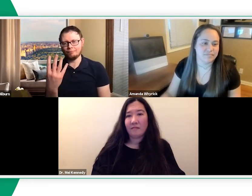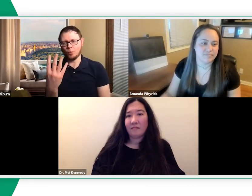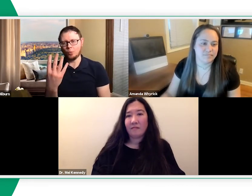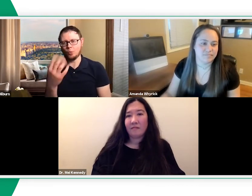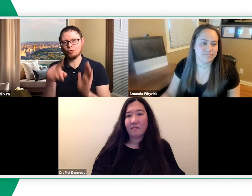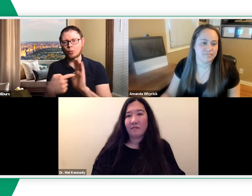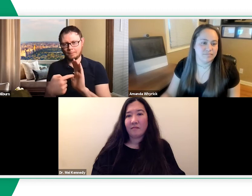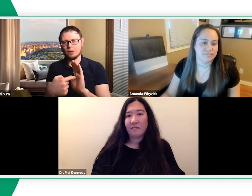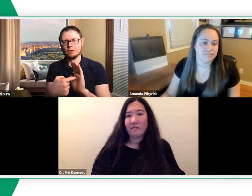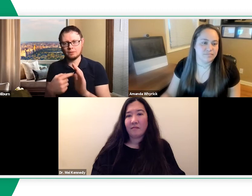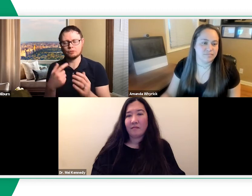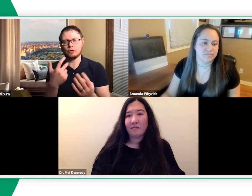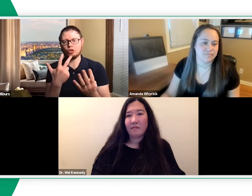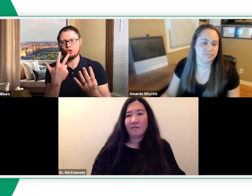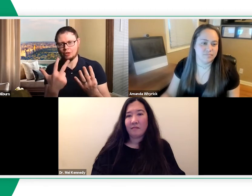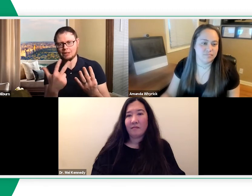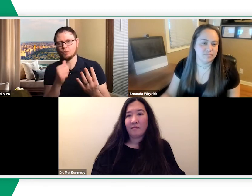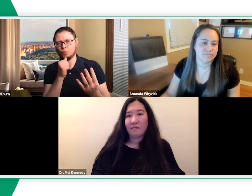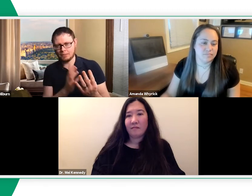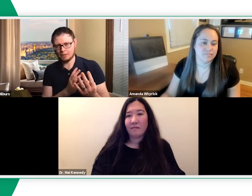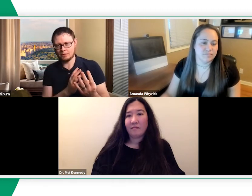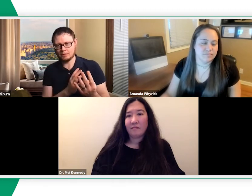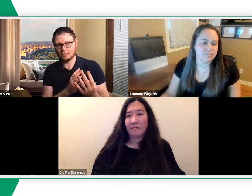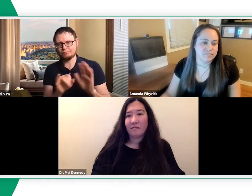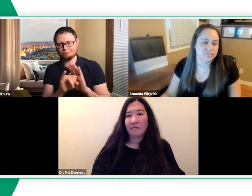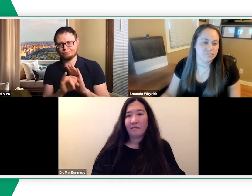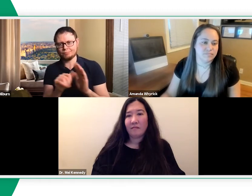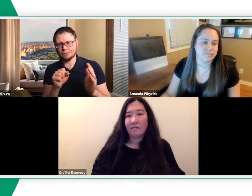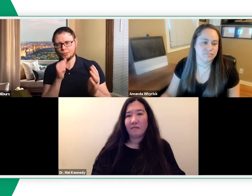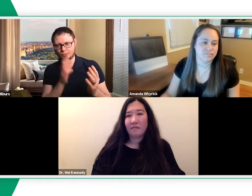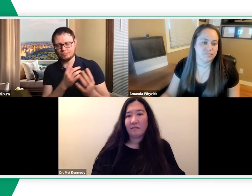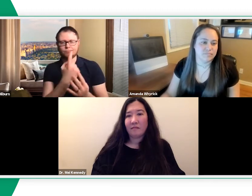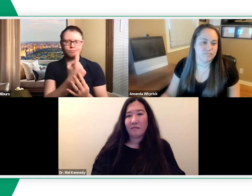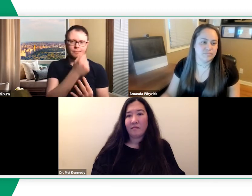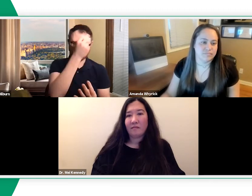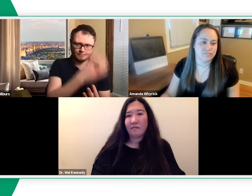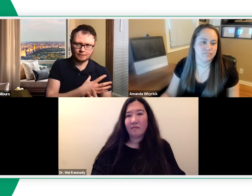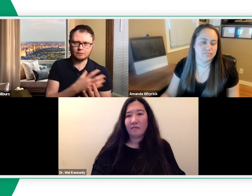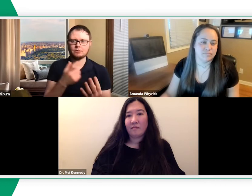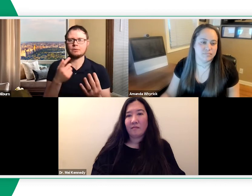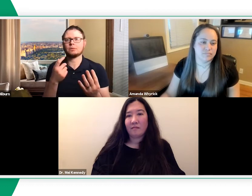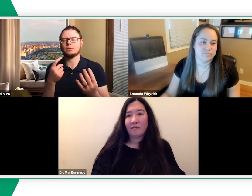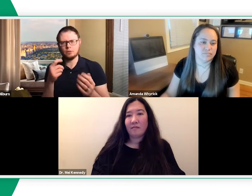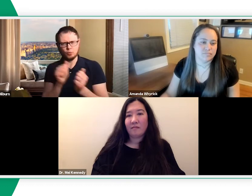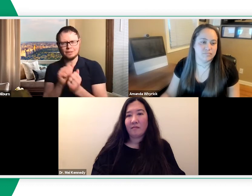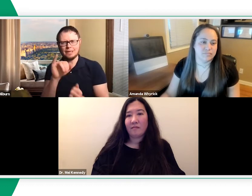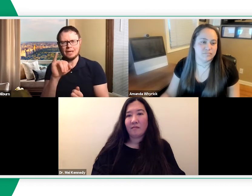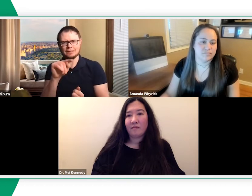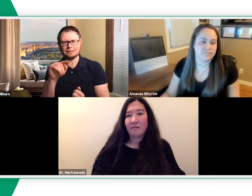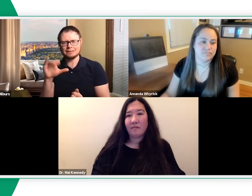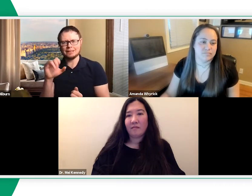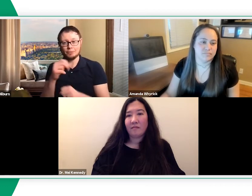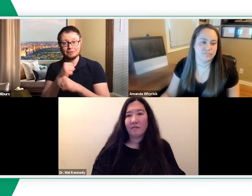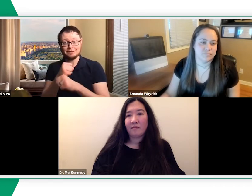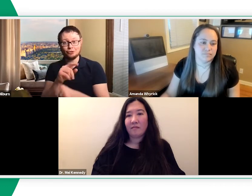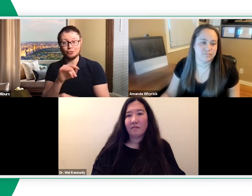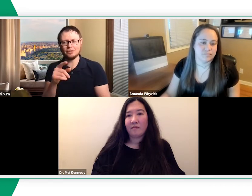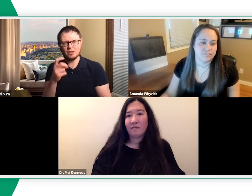For our toolkits, we generally pull 4 role models – 3 of them being women, 1 male.